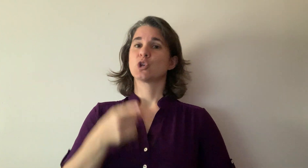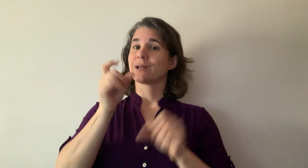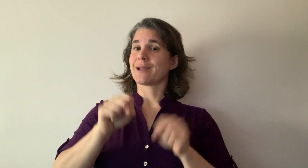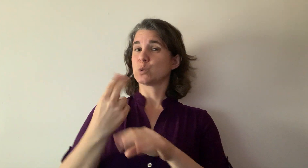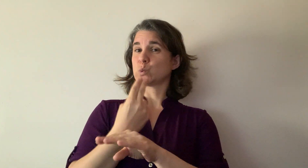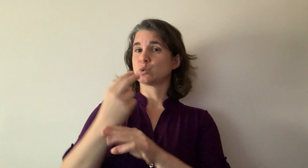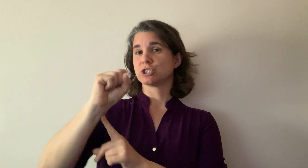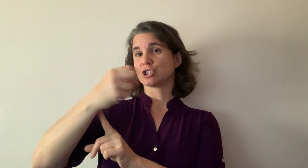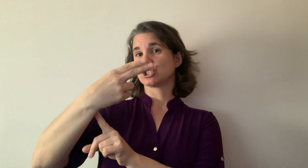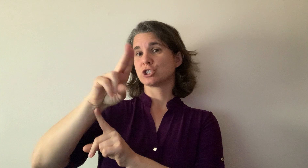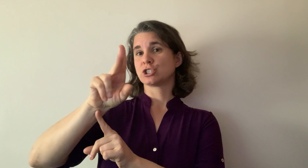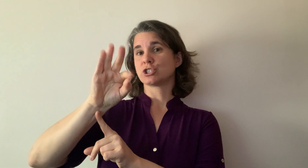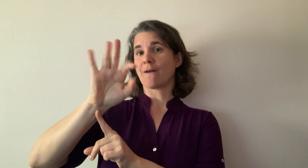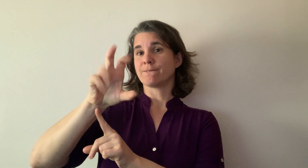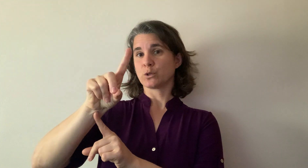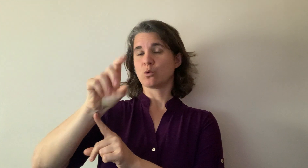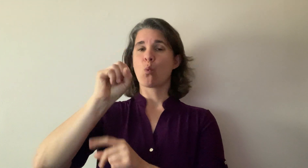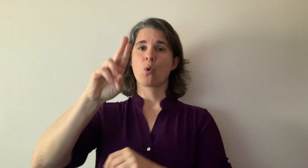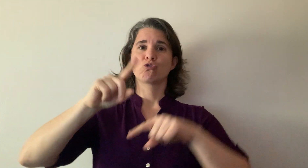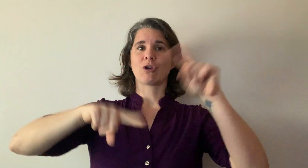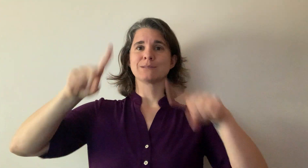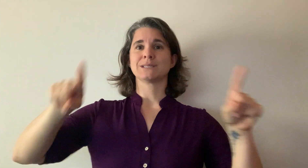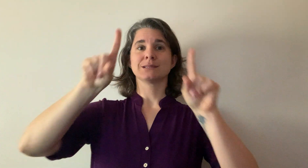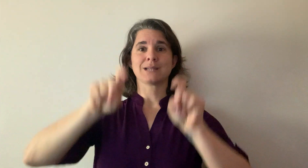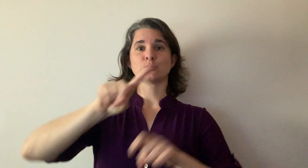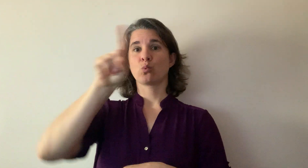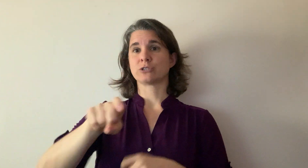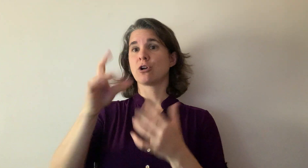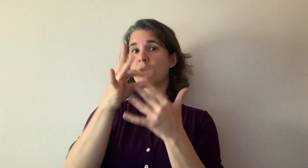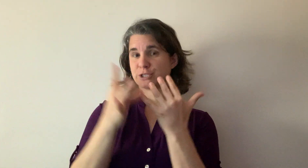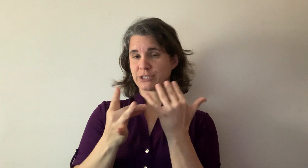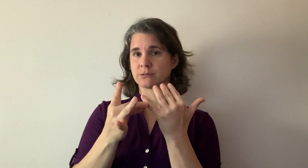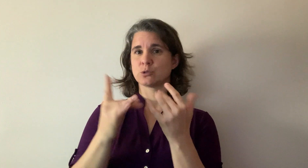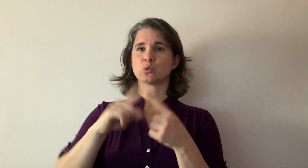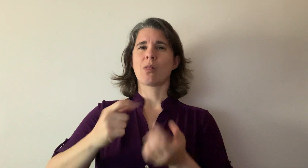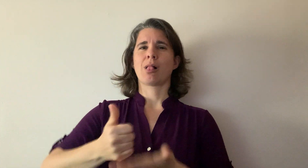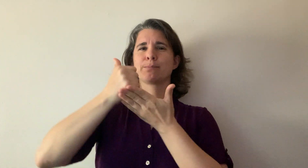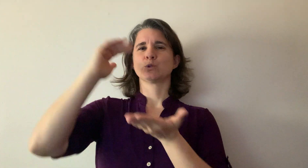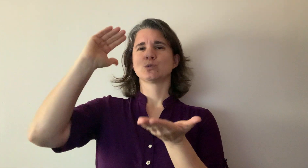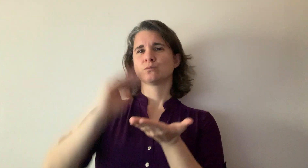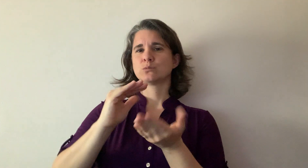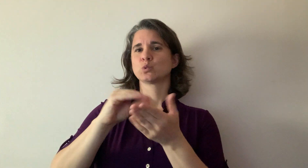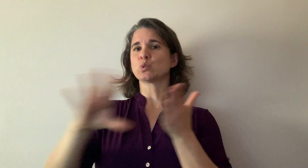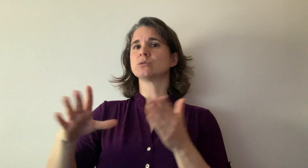Use the shuffled/randomized test questions option, to help reduce students from trying